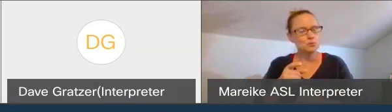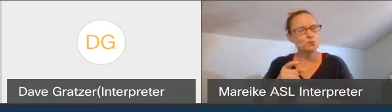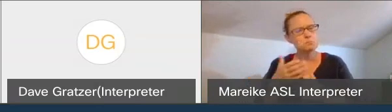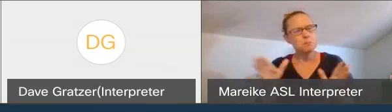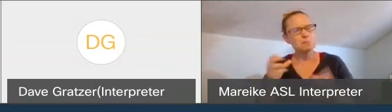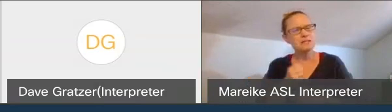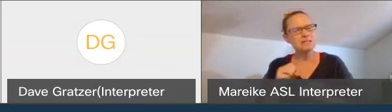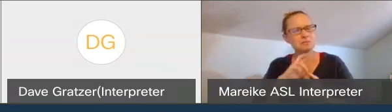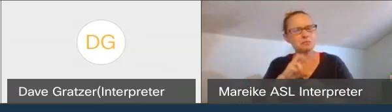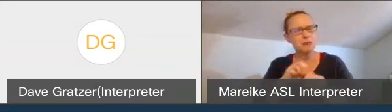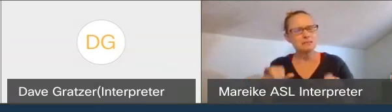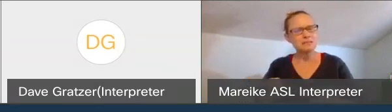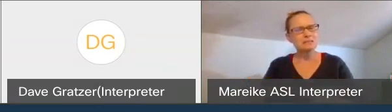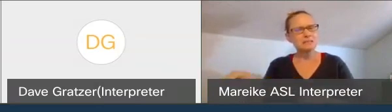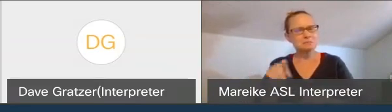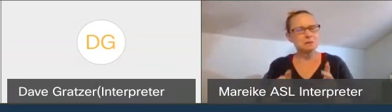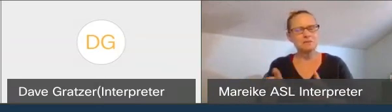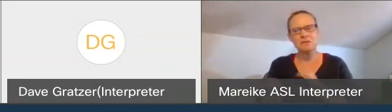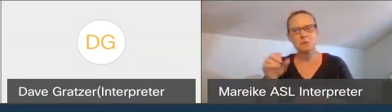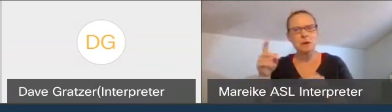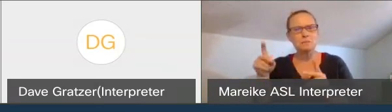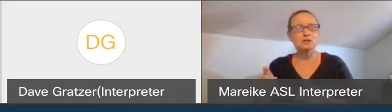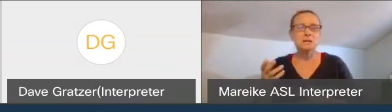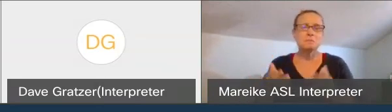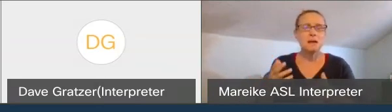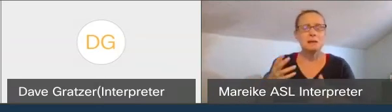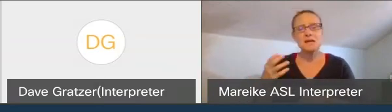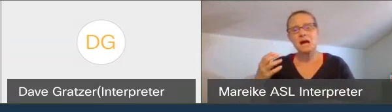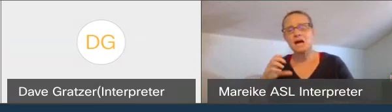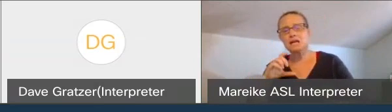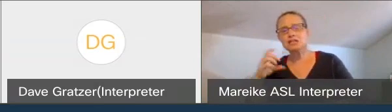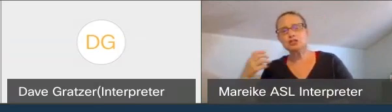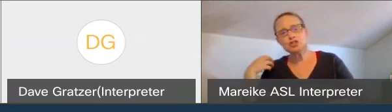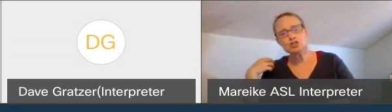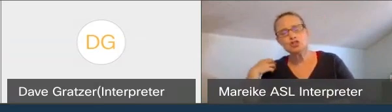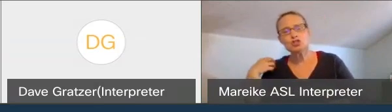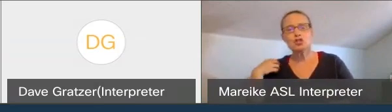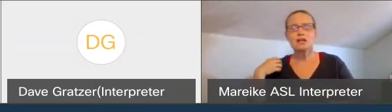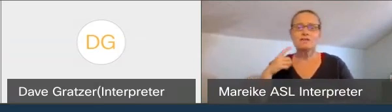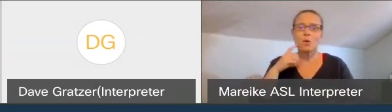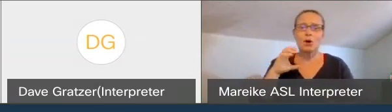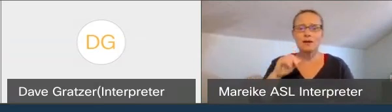You just have to find that one person. It could be a battalion chief, it could be a captain, it could be a paramedic in the street who's just been on the same guy